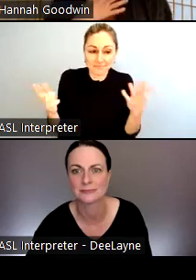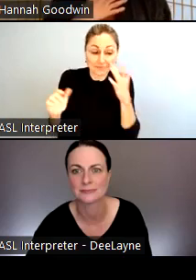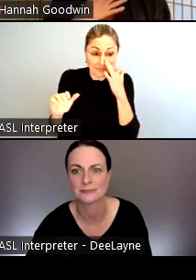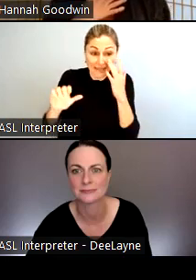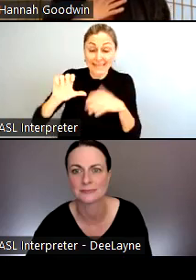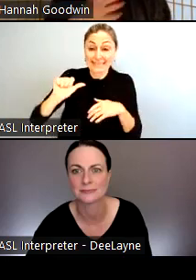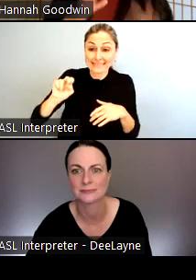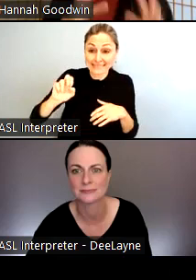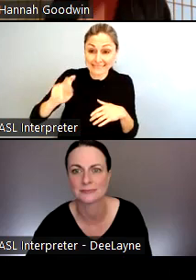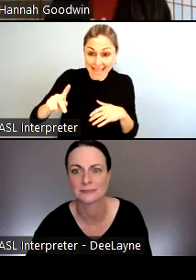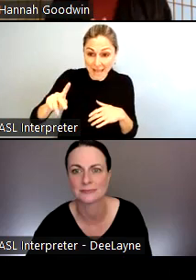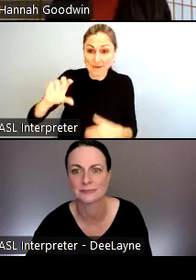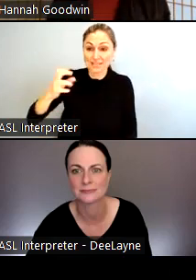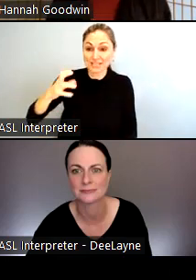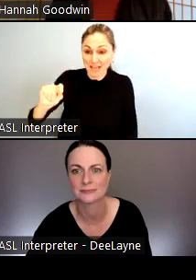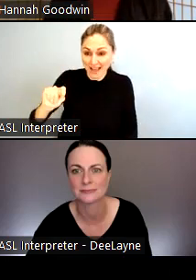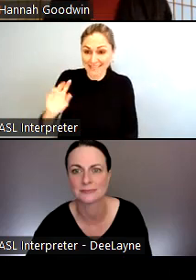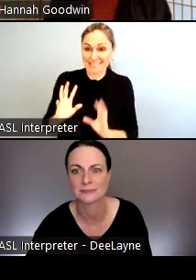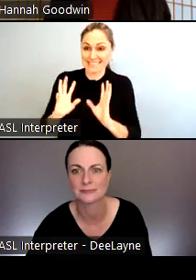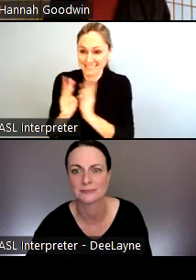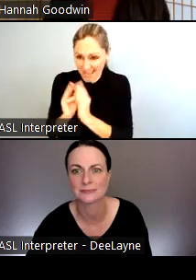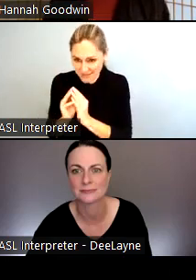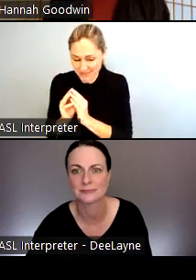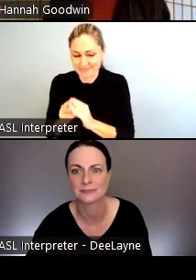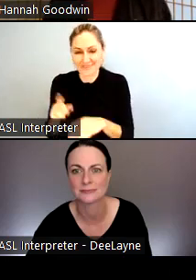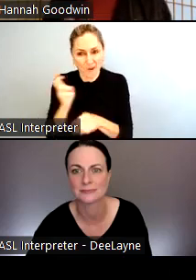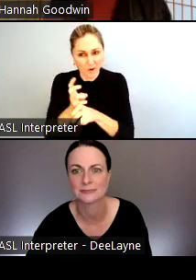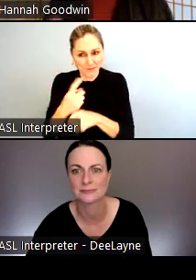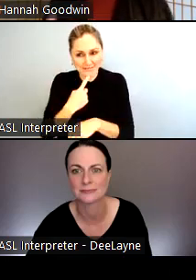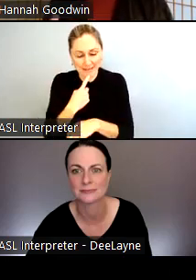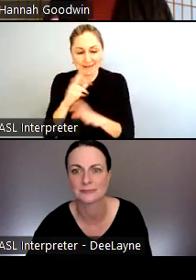The snapshot sessions had been multiple sessions